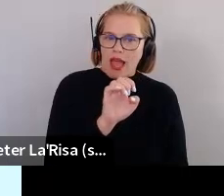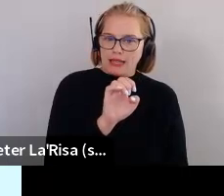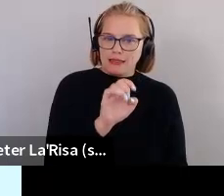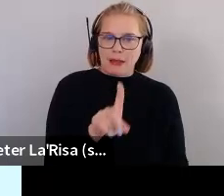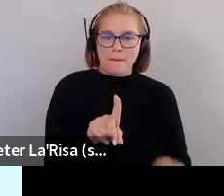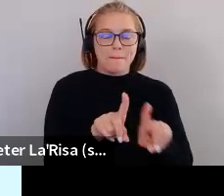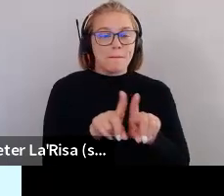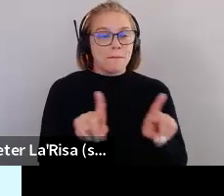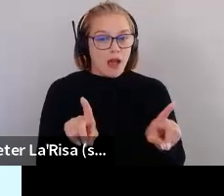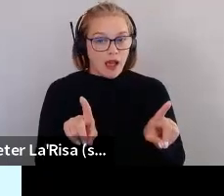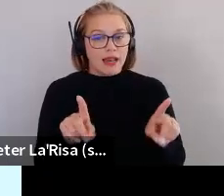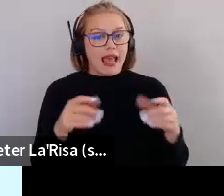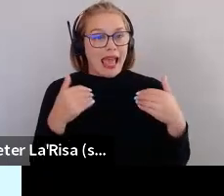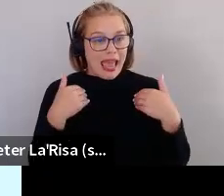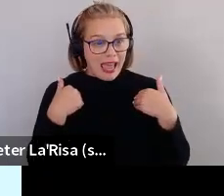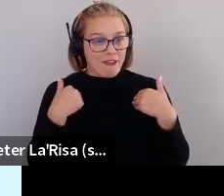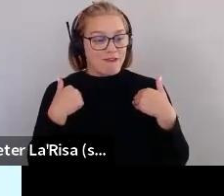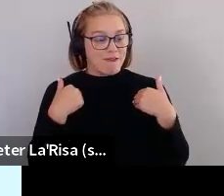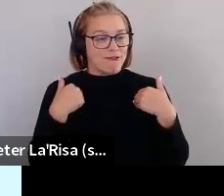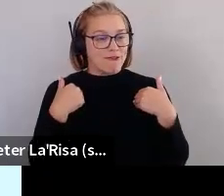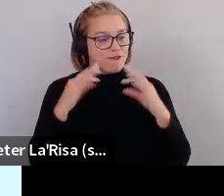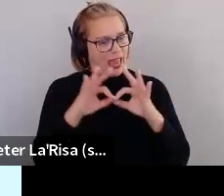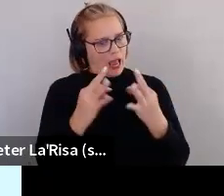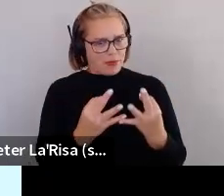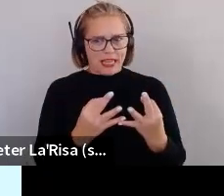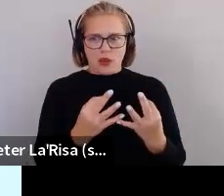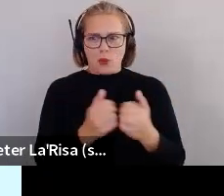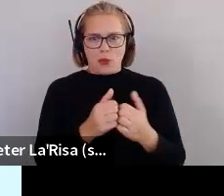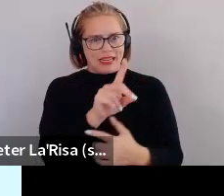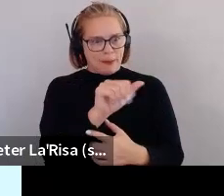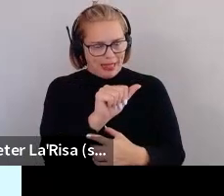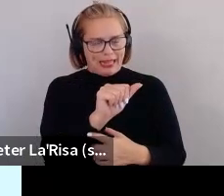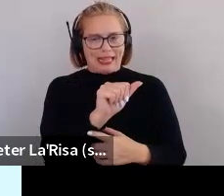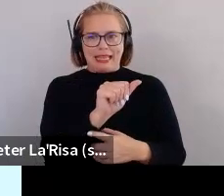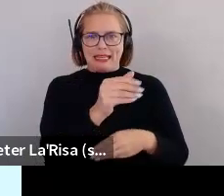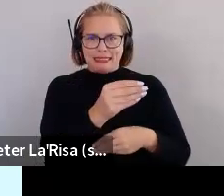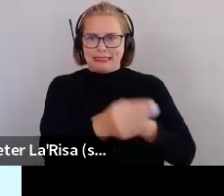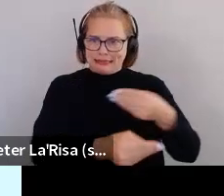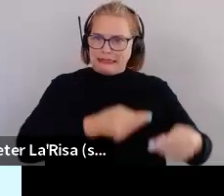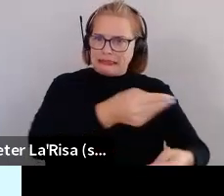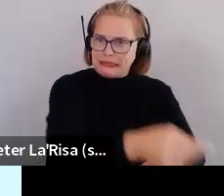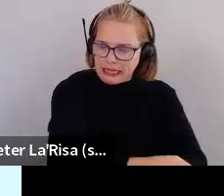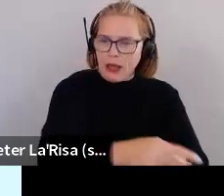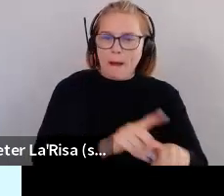There was a